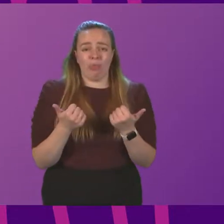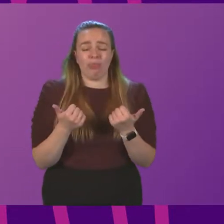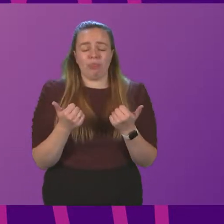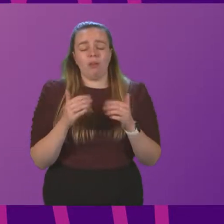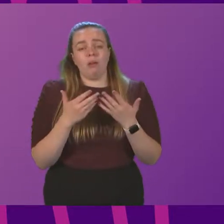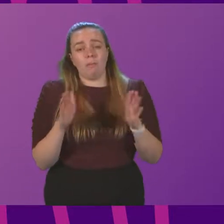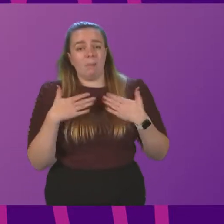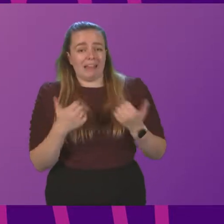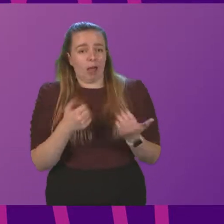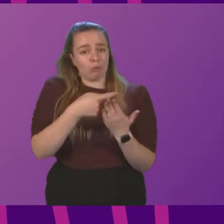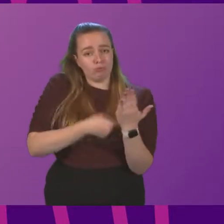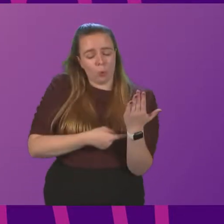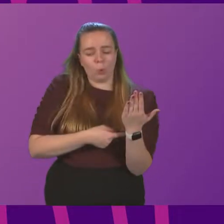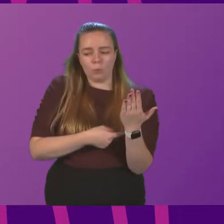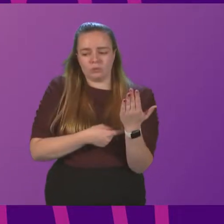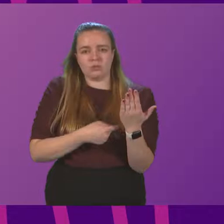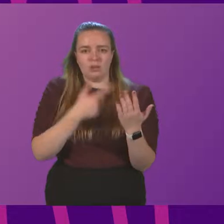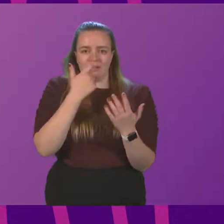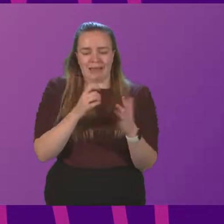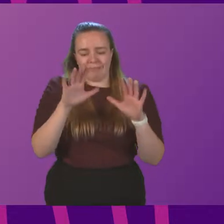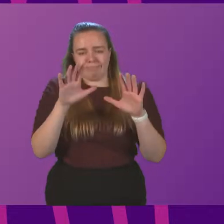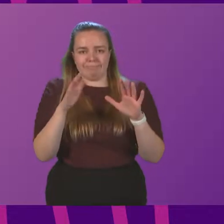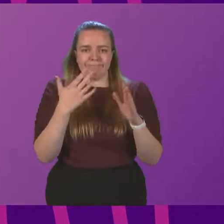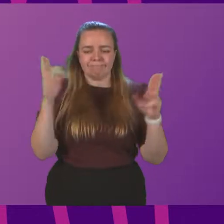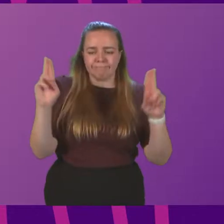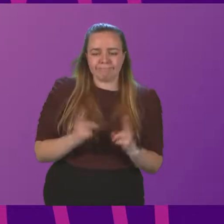public health measures can mitigate the spread of Covid-19 to an extent,